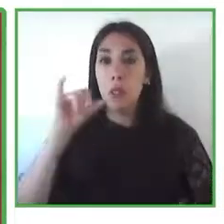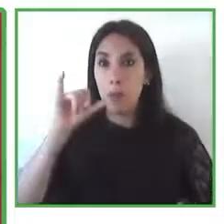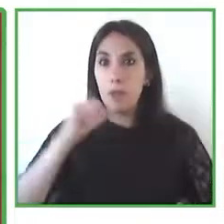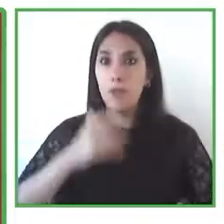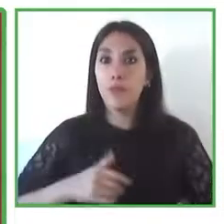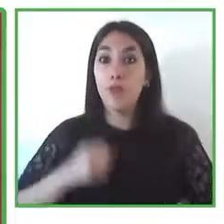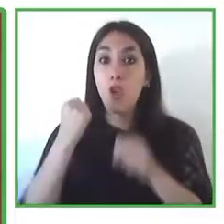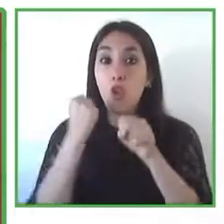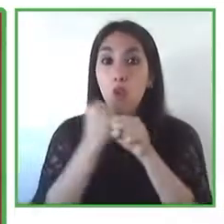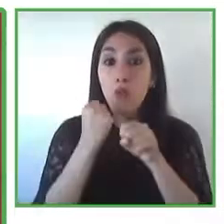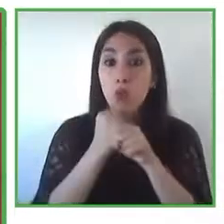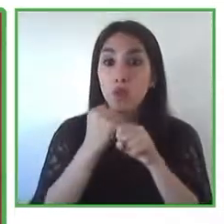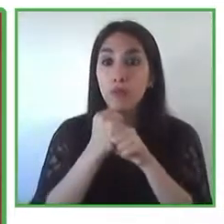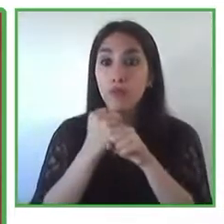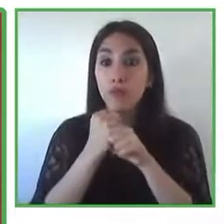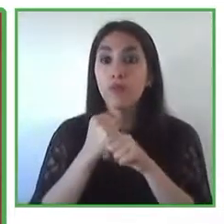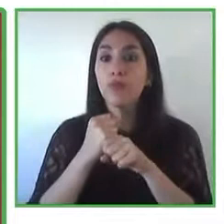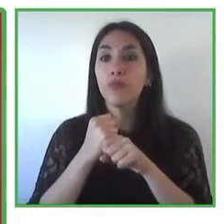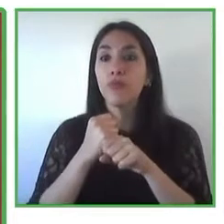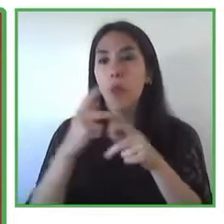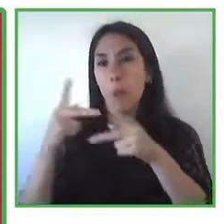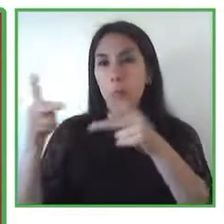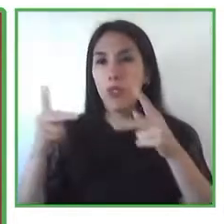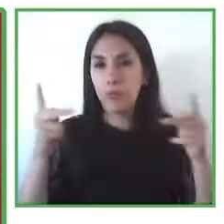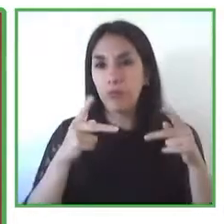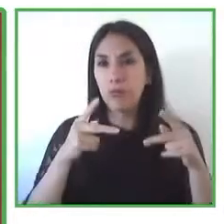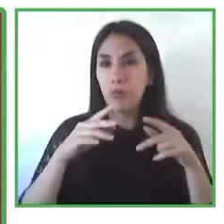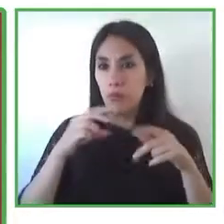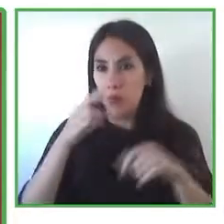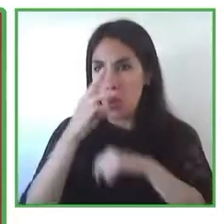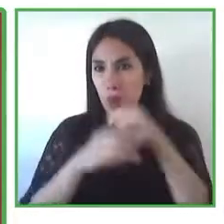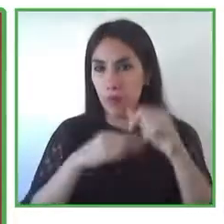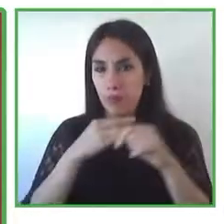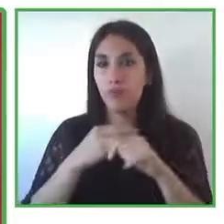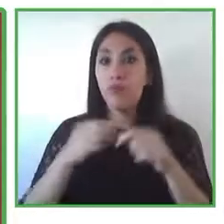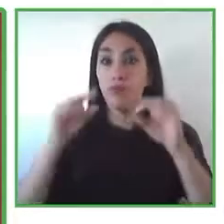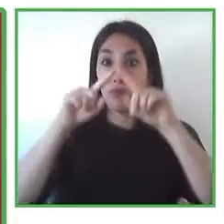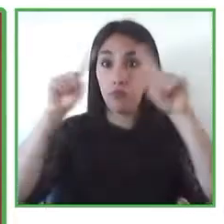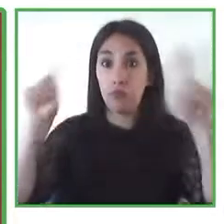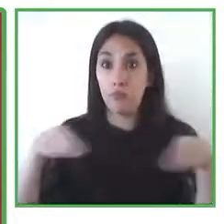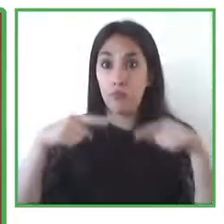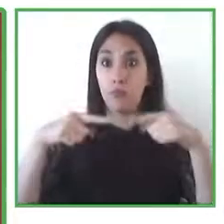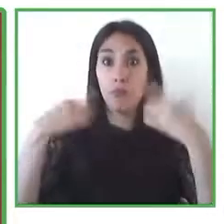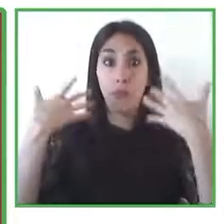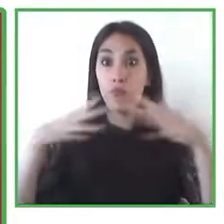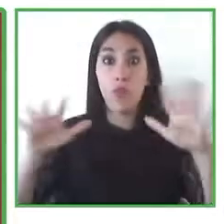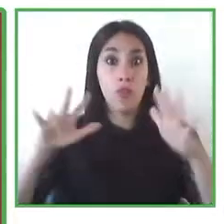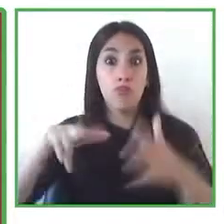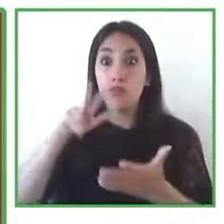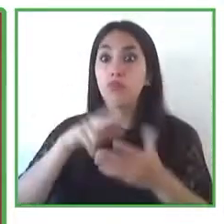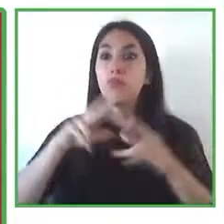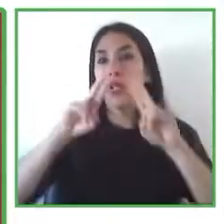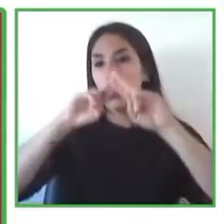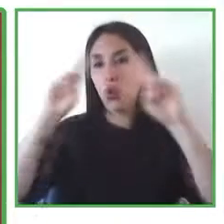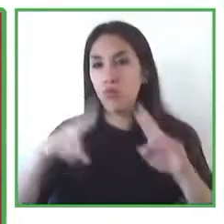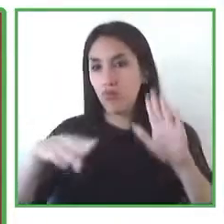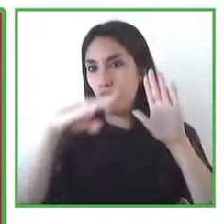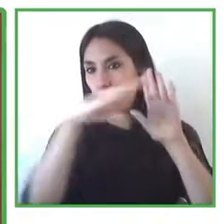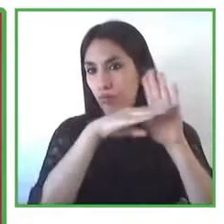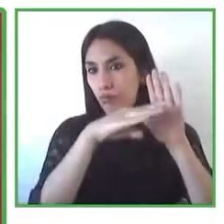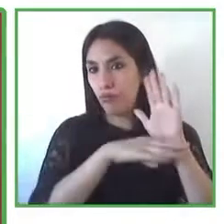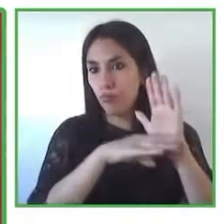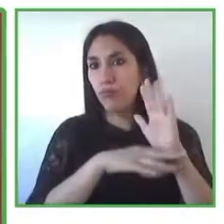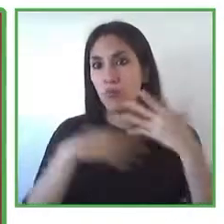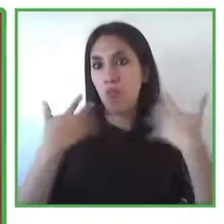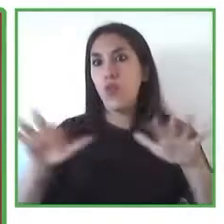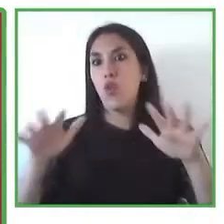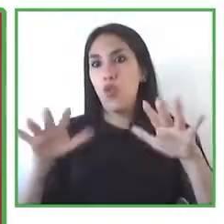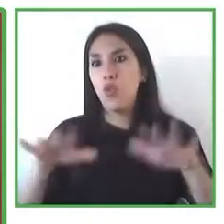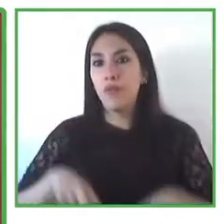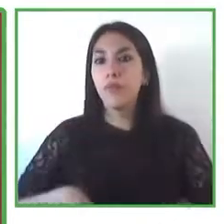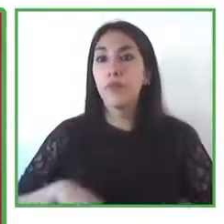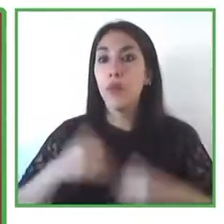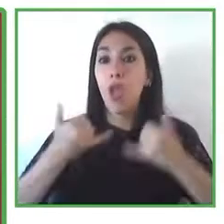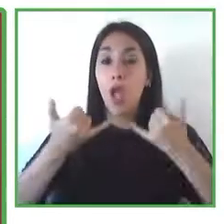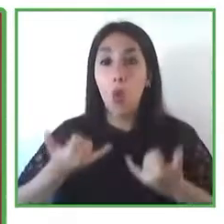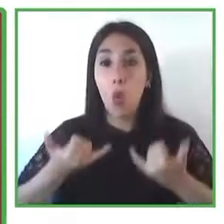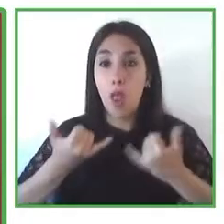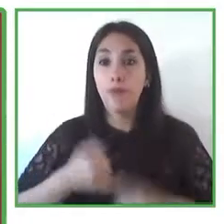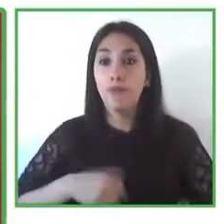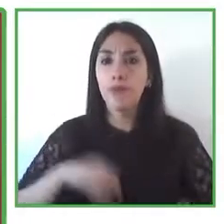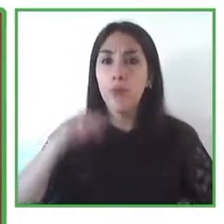to be able to negotiate to try and create laws that can become a day-to-day real change